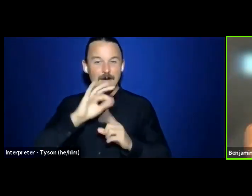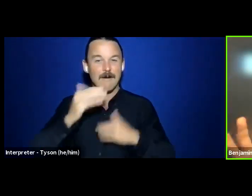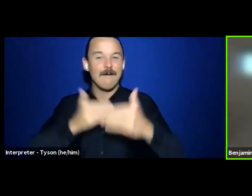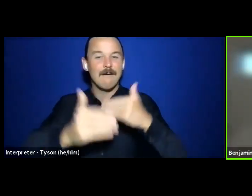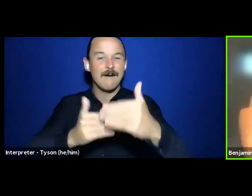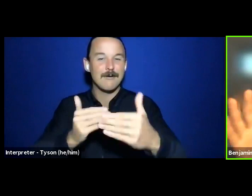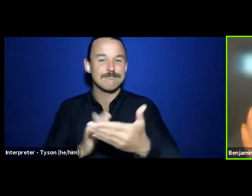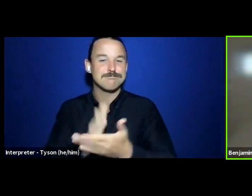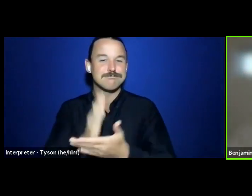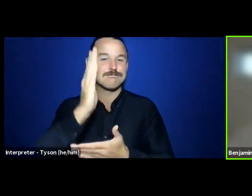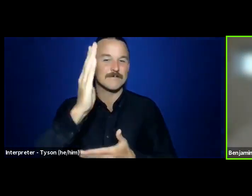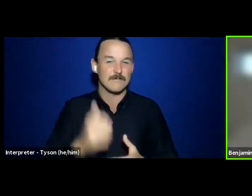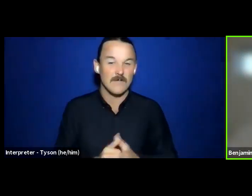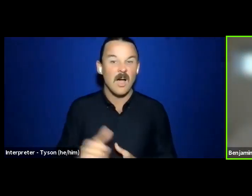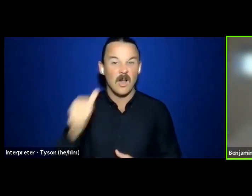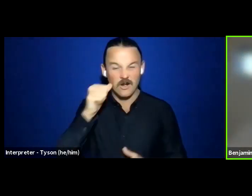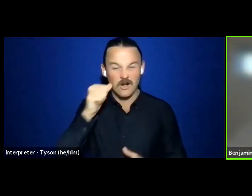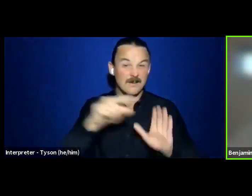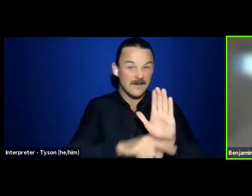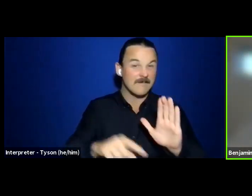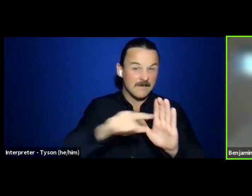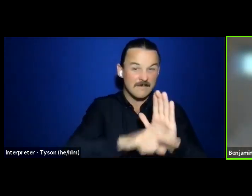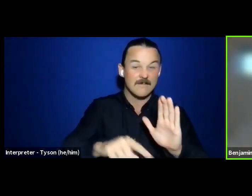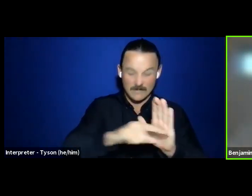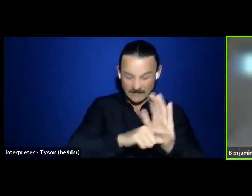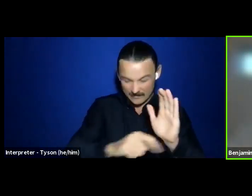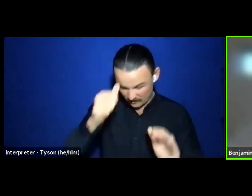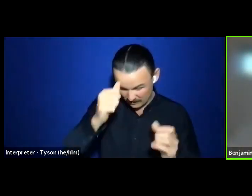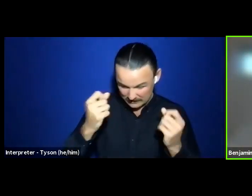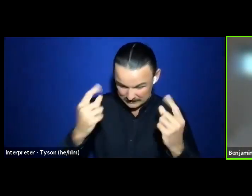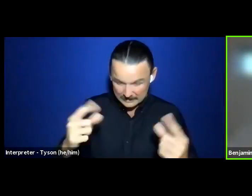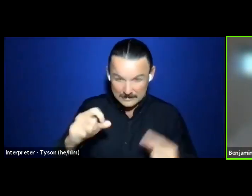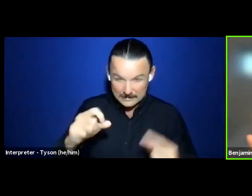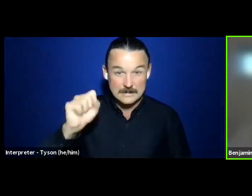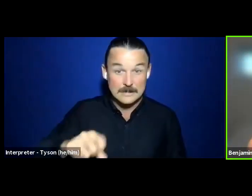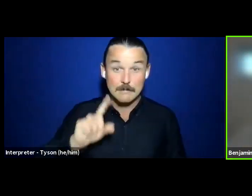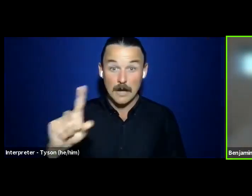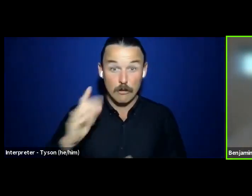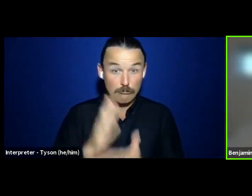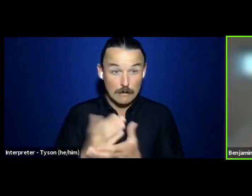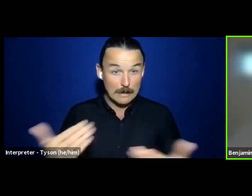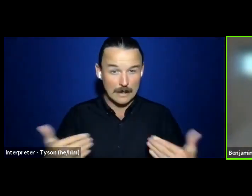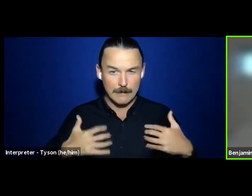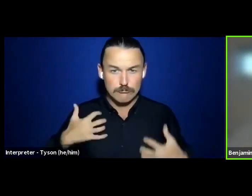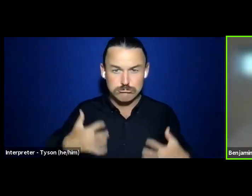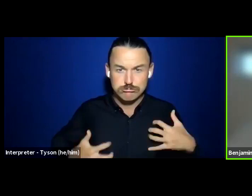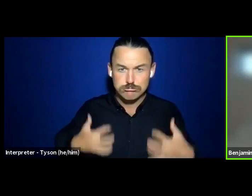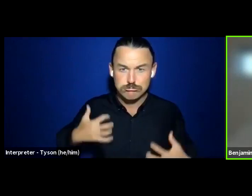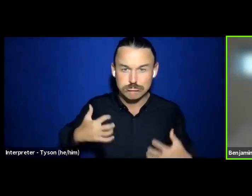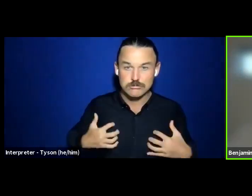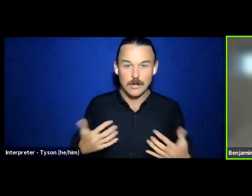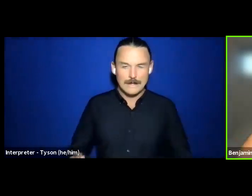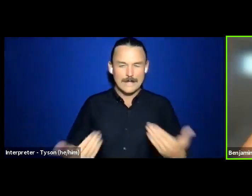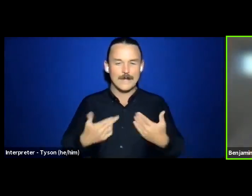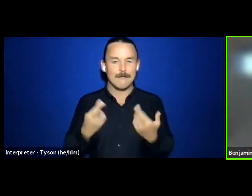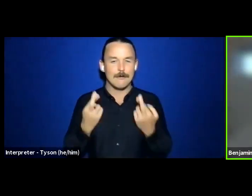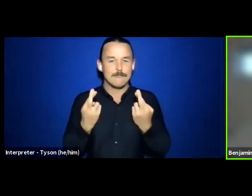be in life. Okay, all that's a bit of a downer Okay, all that's a bit of a downer totally acknowledge that But what really thrills me. at all